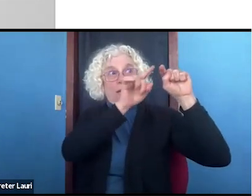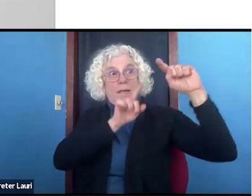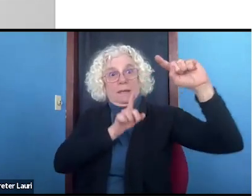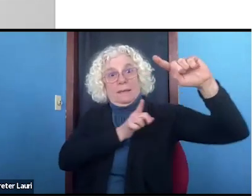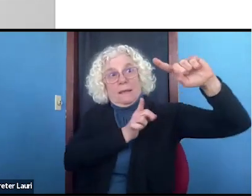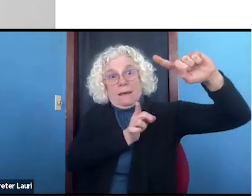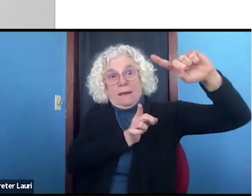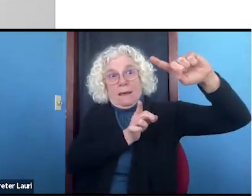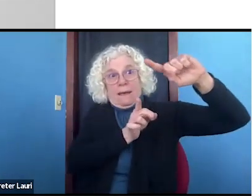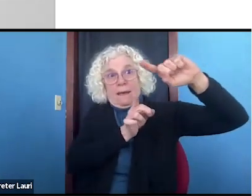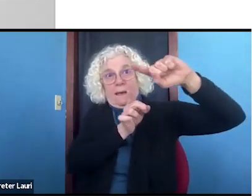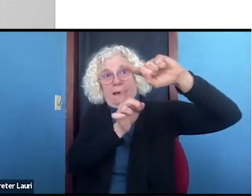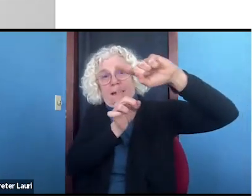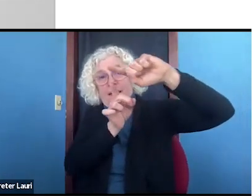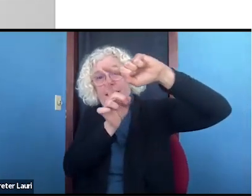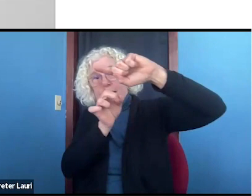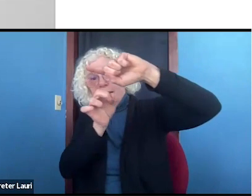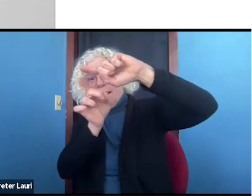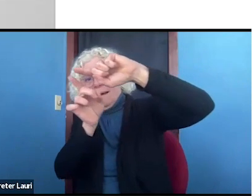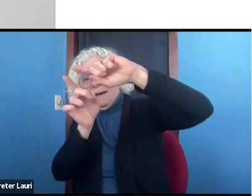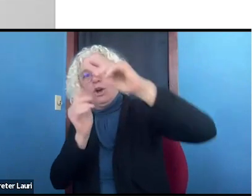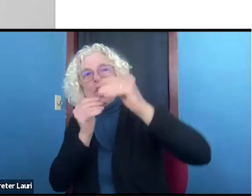And so we need to think about what are the interventions